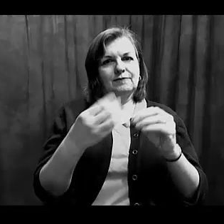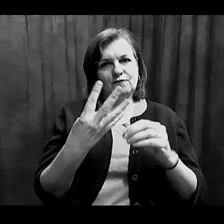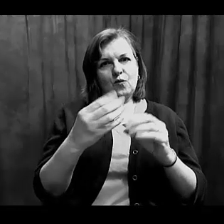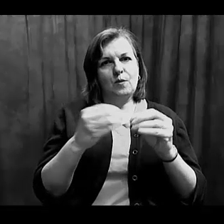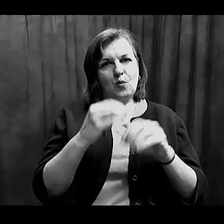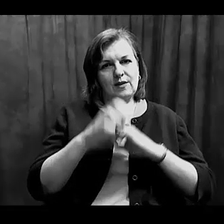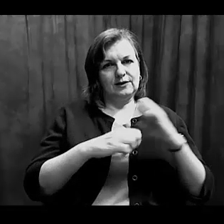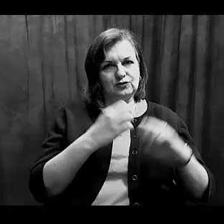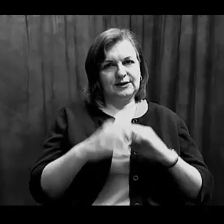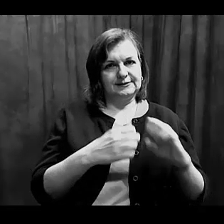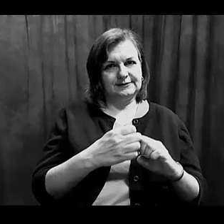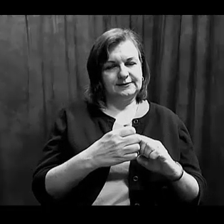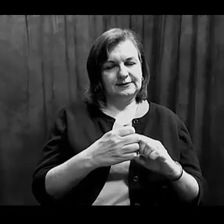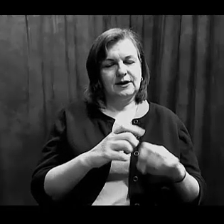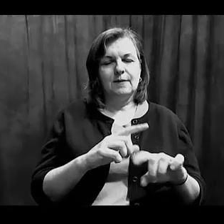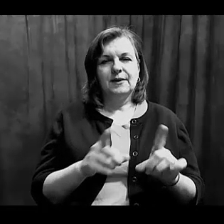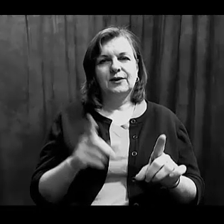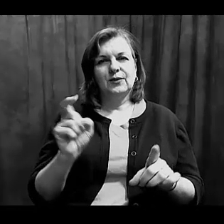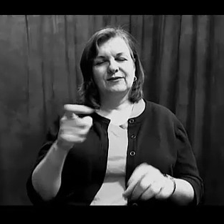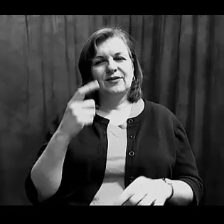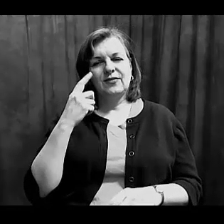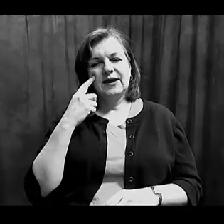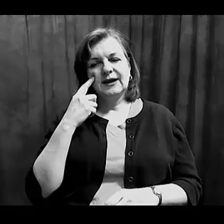but in the meantime what we have to think about